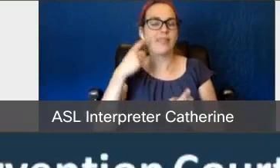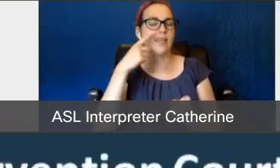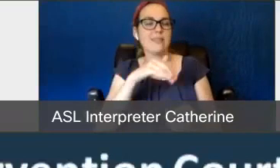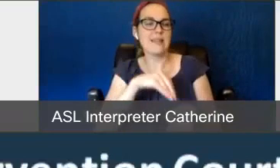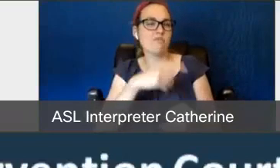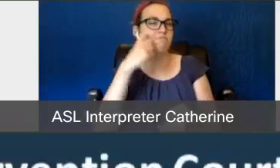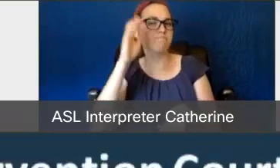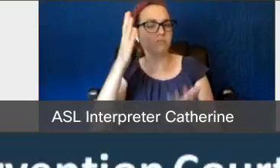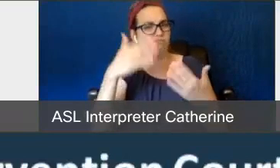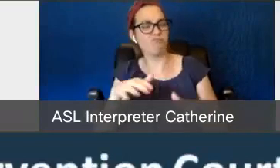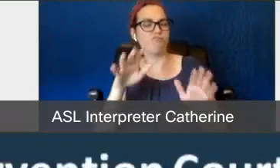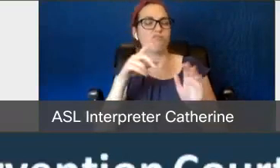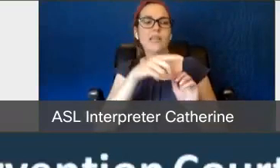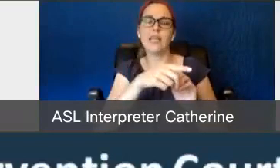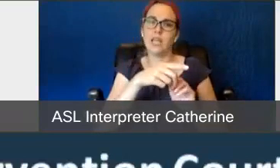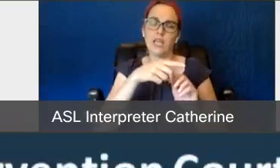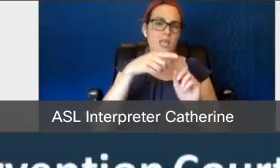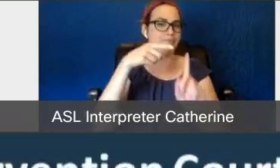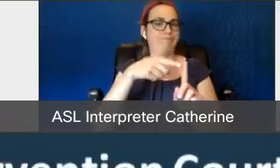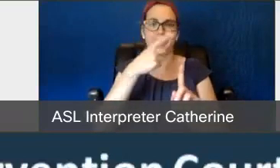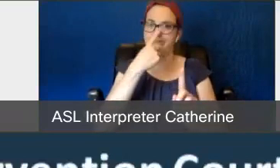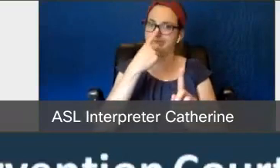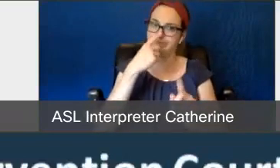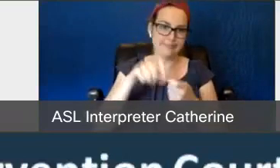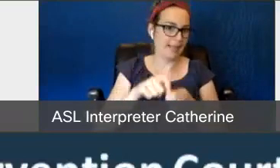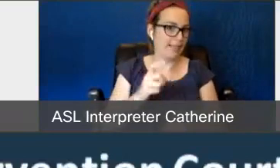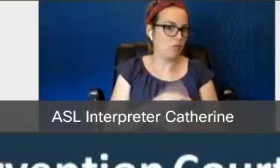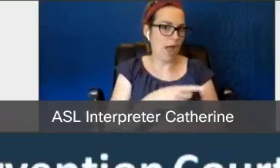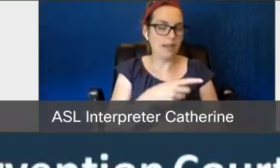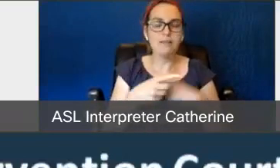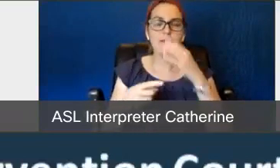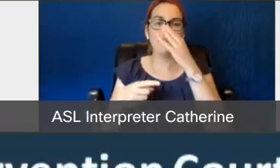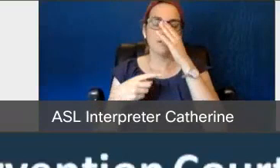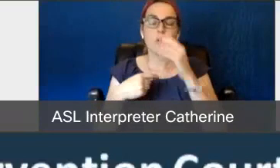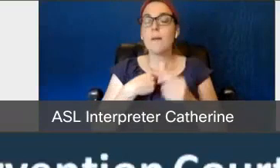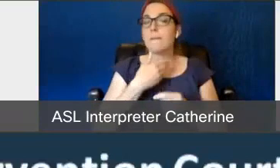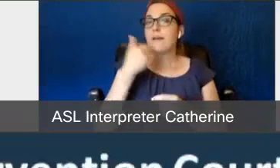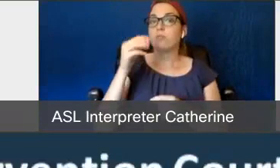so I'm gonna emphasize it and they say the best way to make people actually remember something is by repetition.